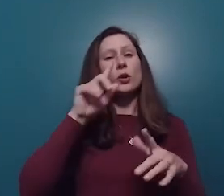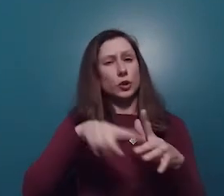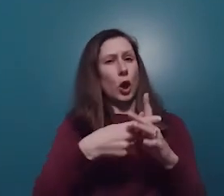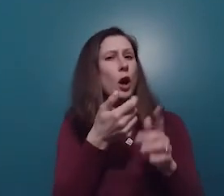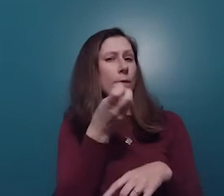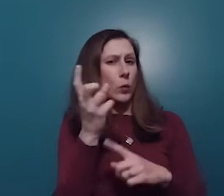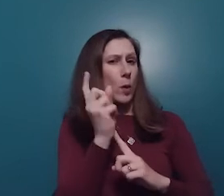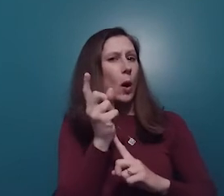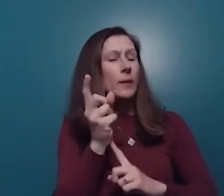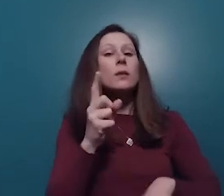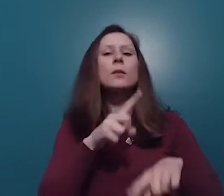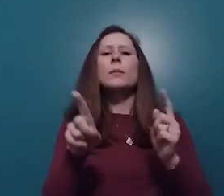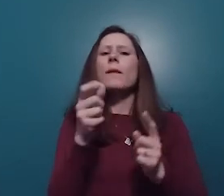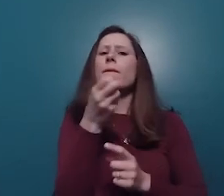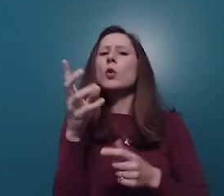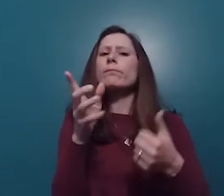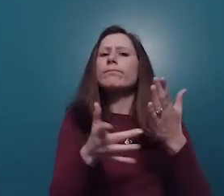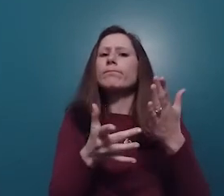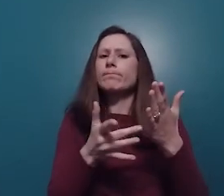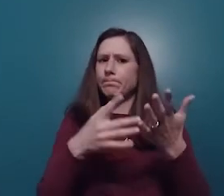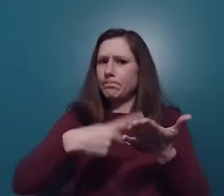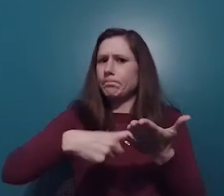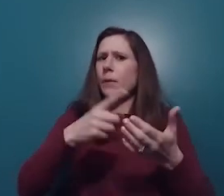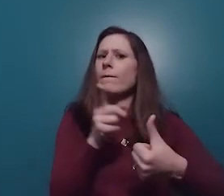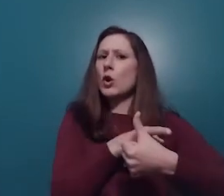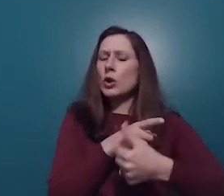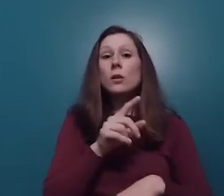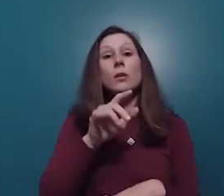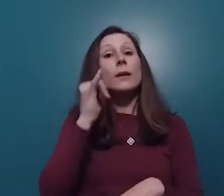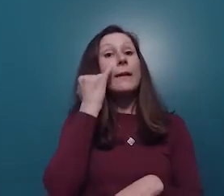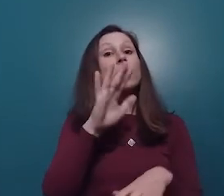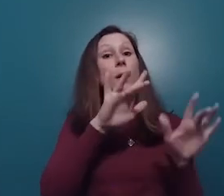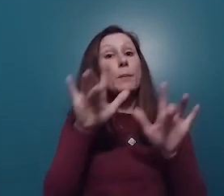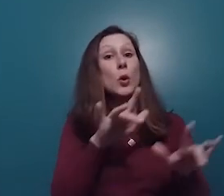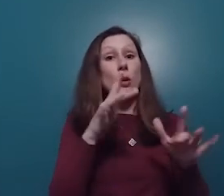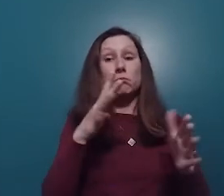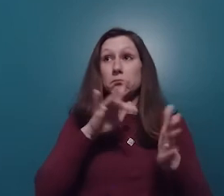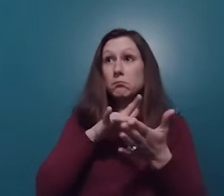started in just a few minutes, but I just wanted to go through a few technical things first. If you dialed in through your